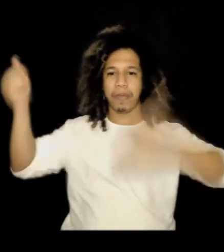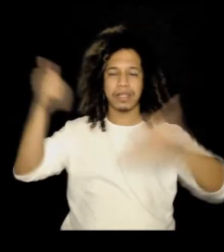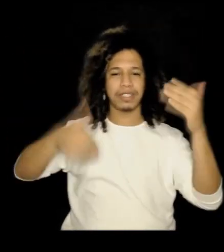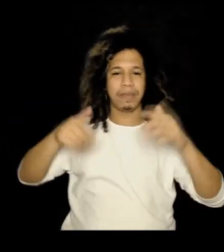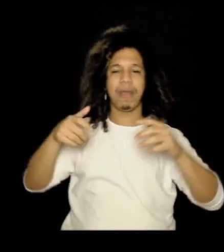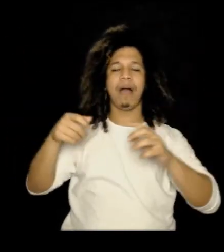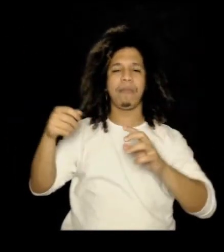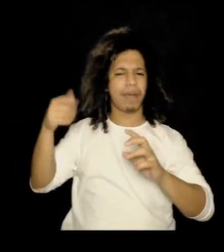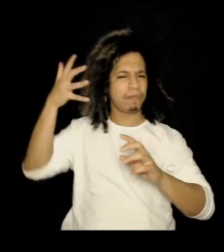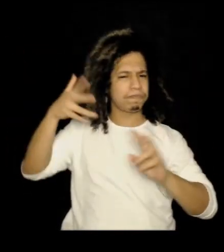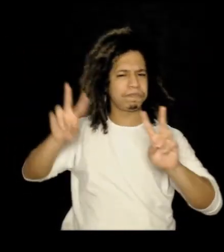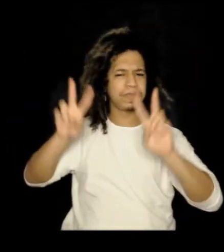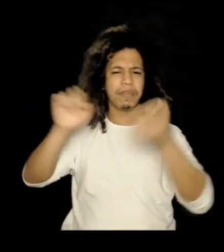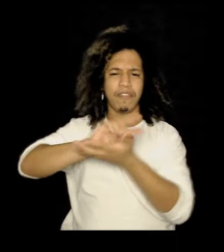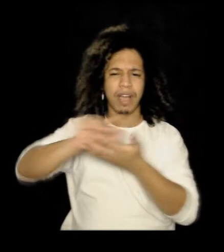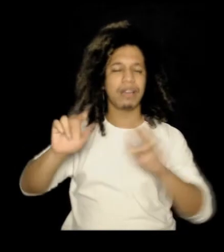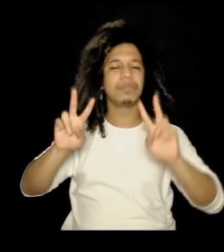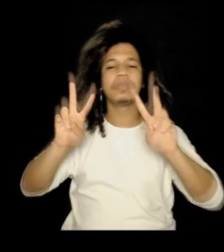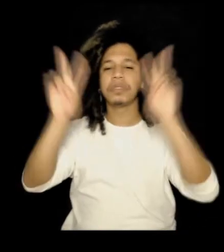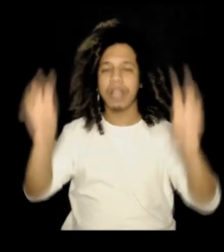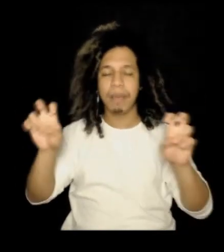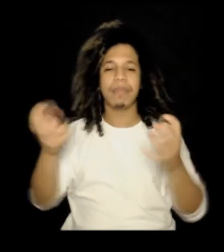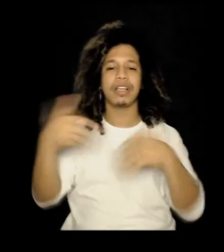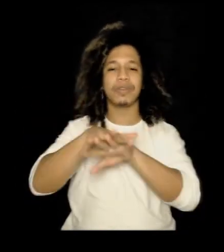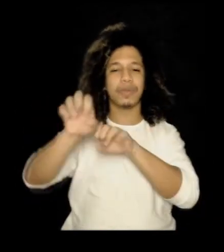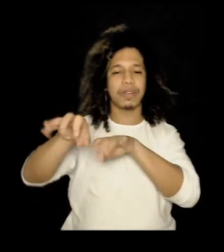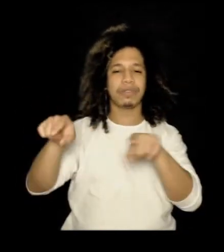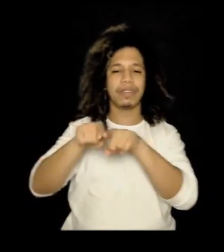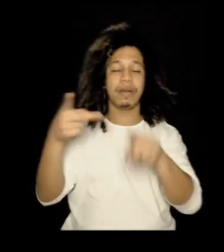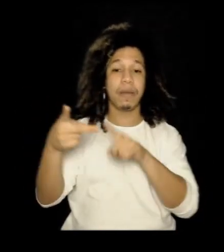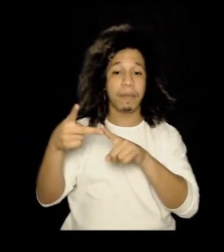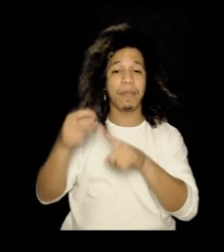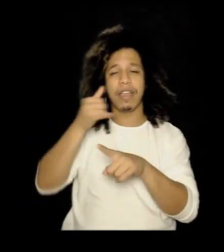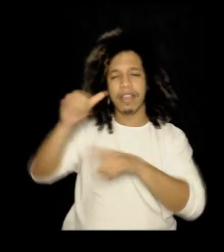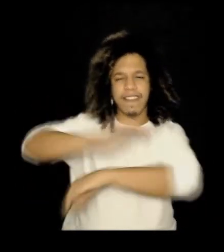We managed to line up incredible professionals from Brazil and abroad to discuss important themes